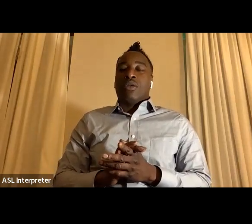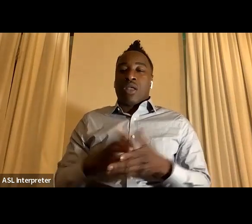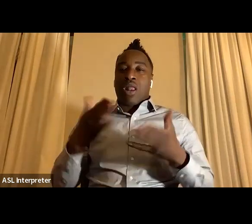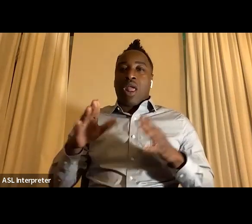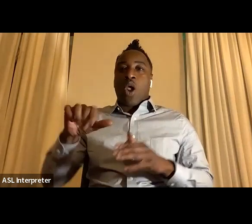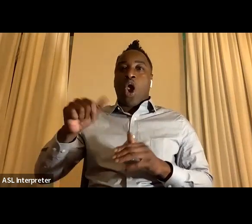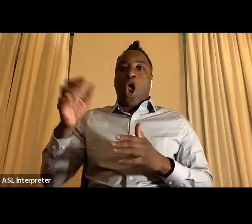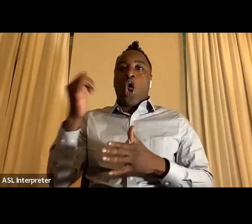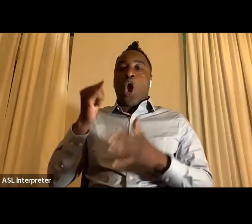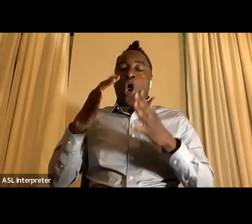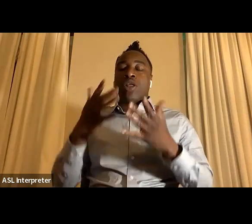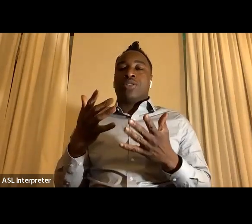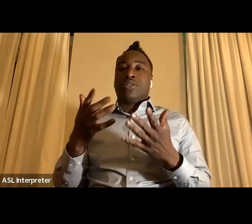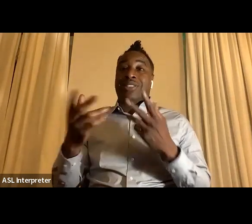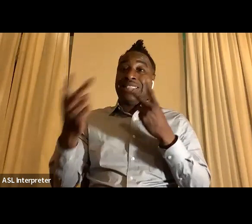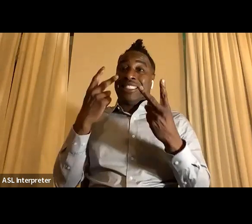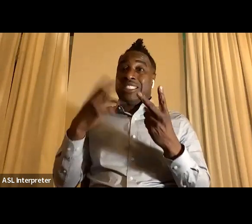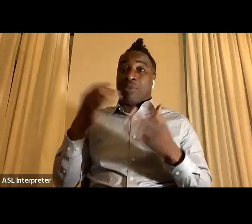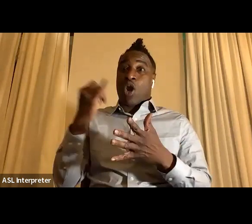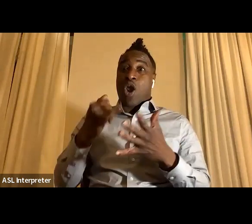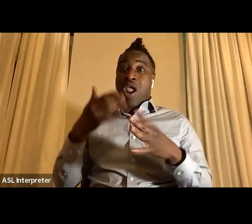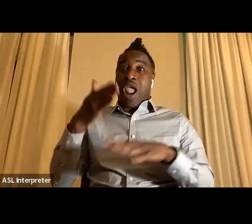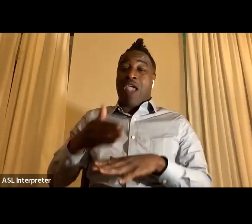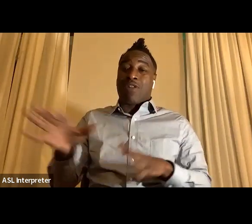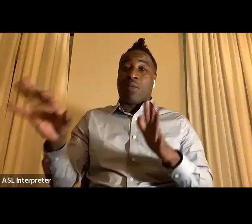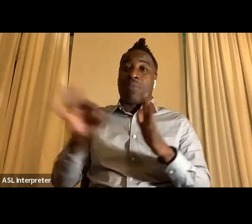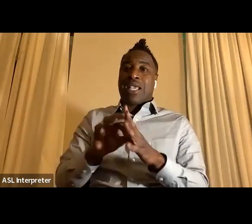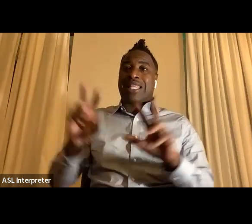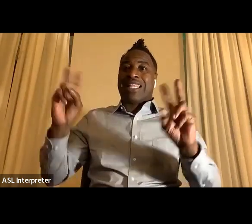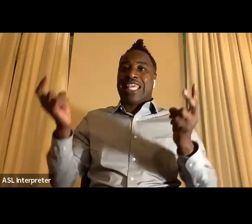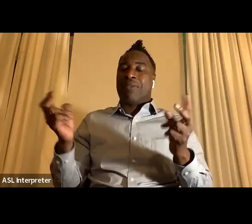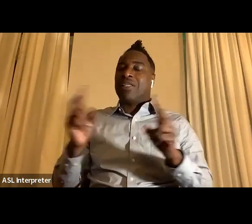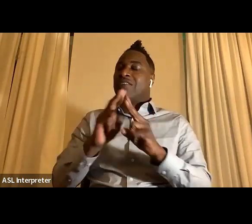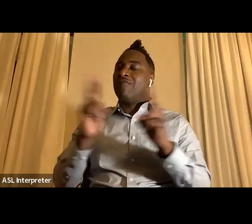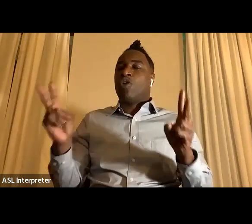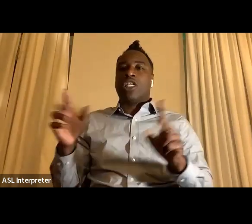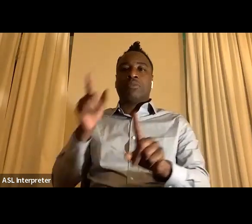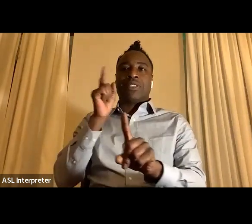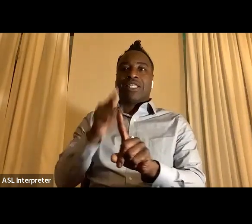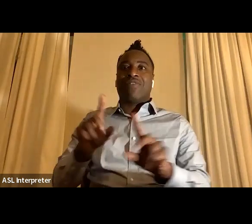I do realize that after picking the theme, it is a very, very specific topic of food insecurity.